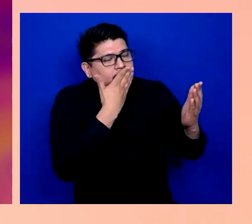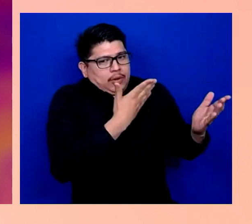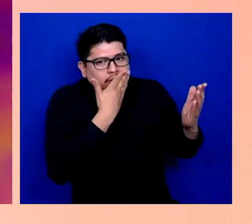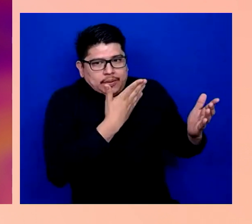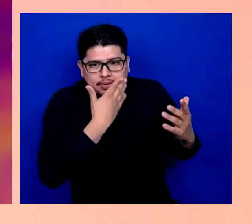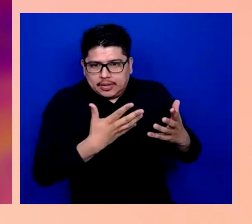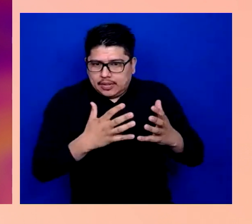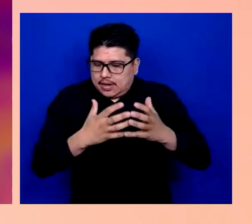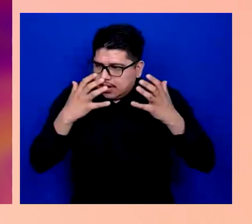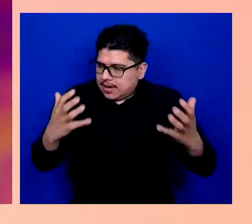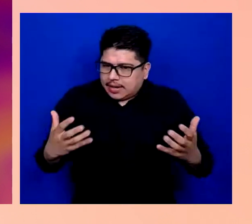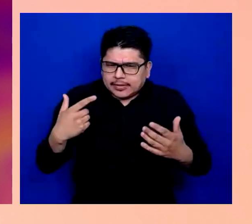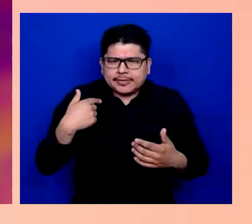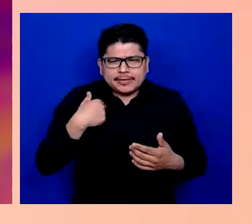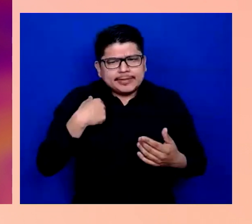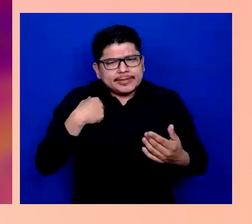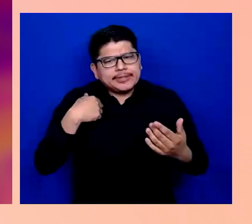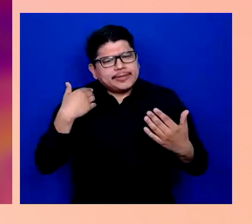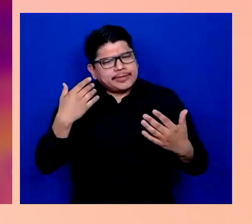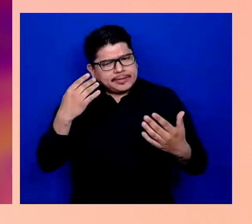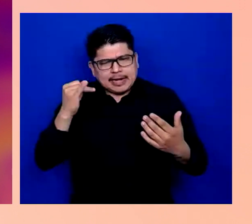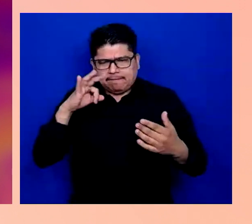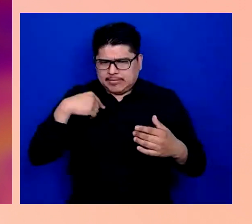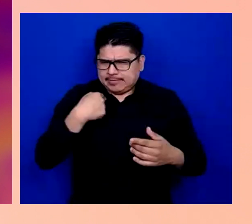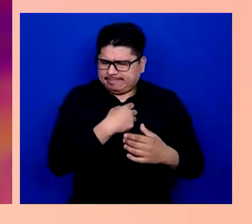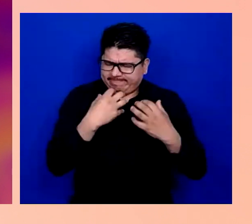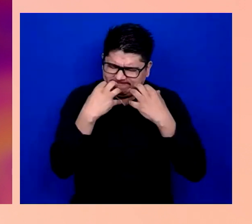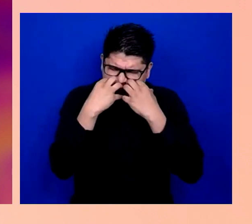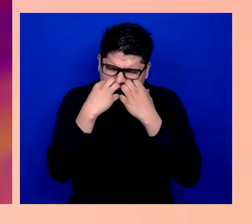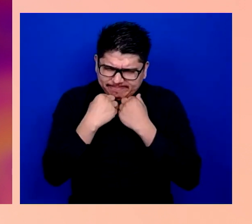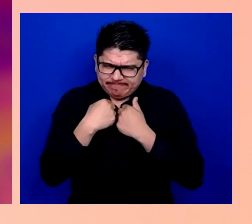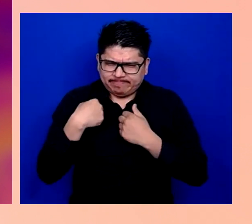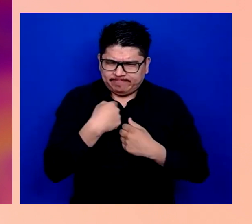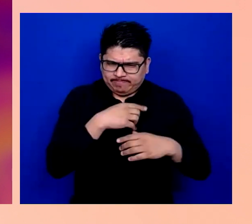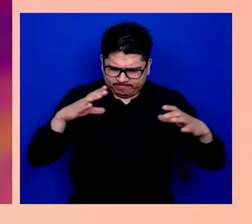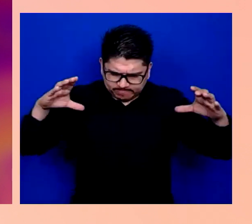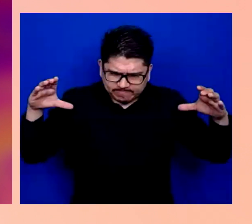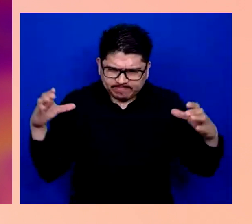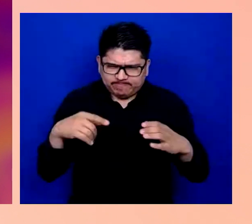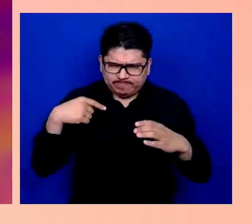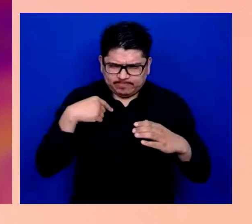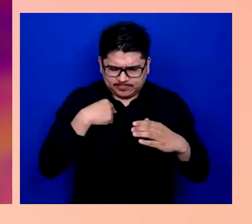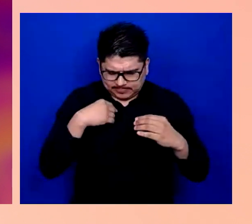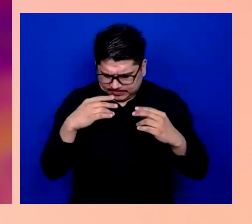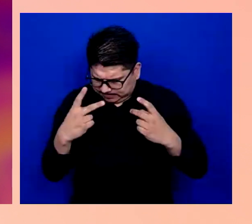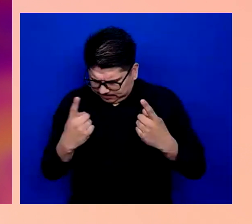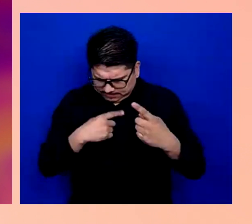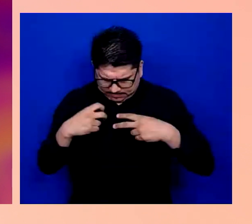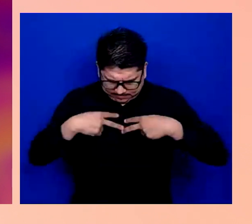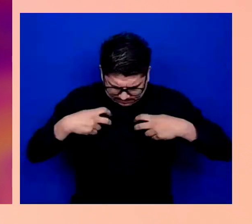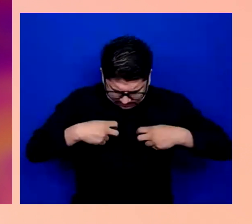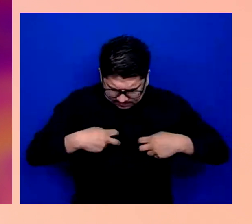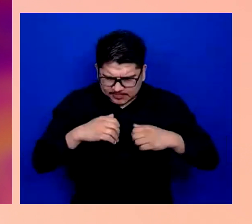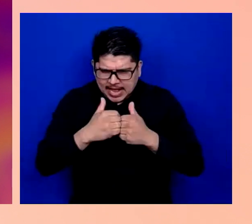we'll question everything we do and we'll make sure that motivation can succeed. I really hope that catches on,